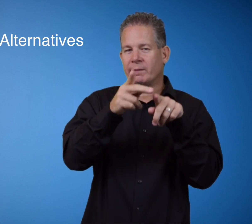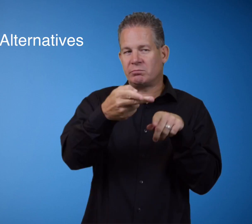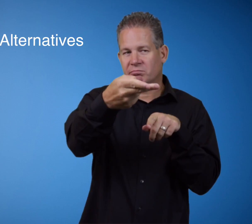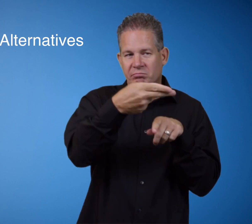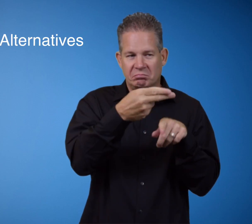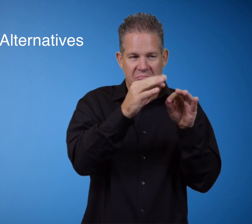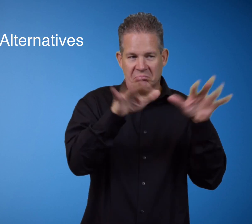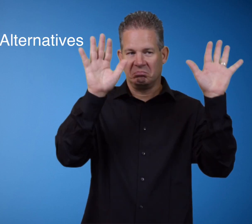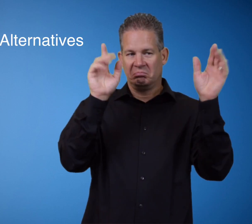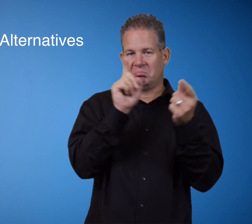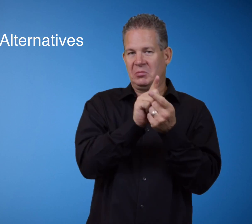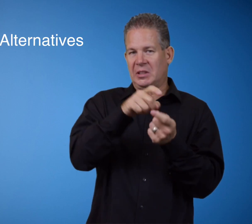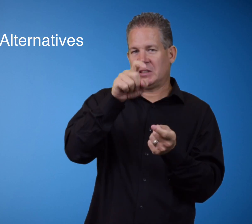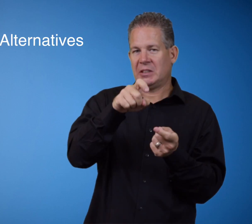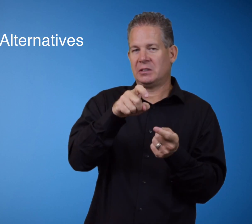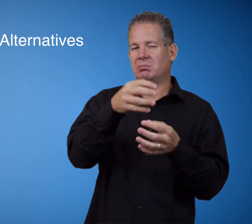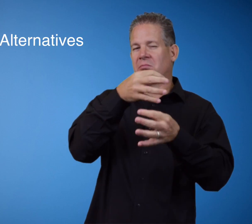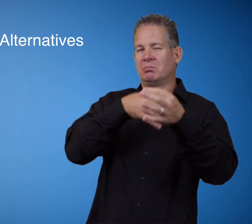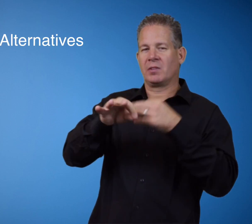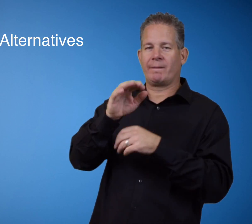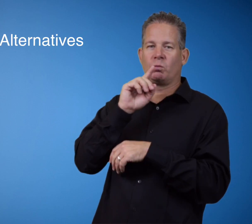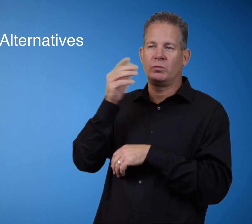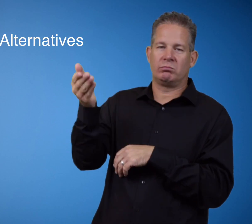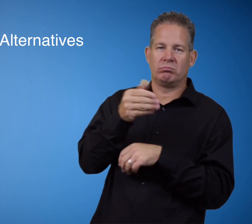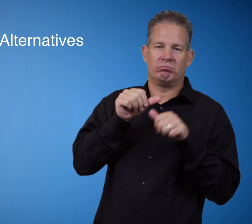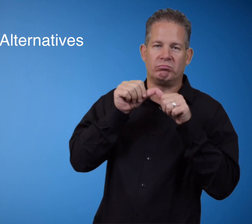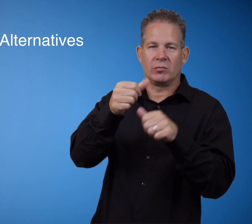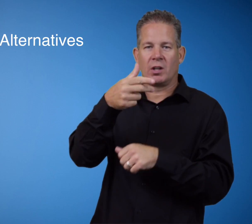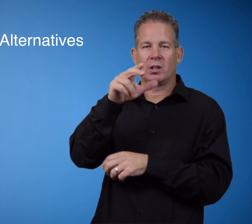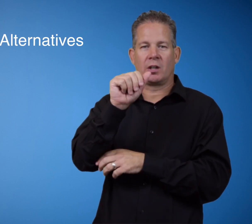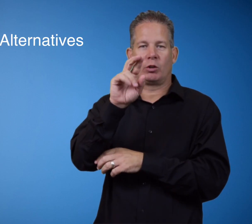There might be a one-time professional need instead of having a full-time guardianship.